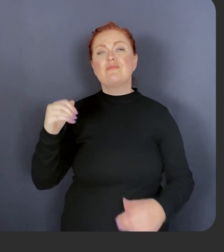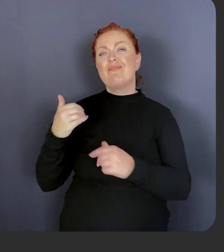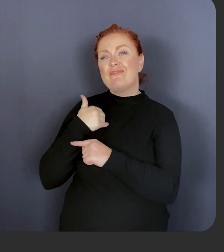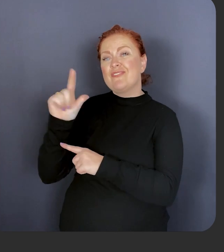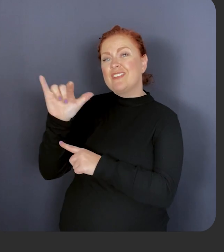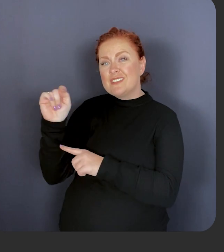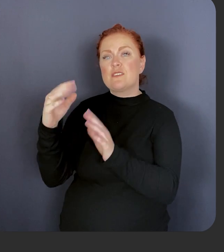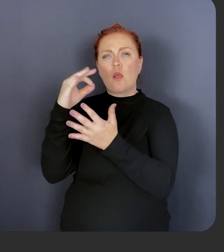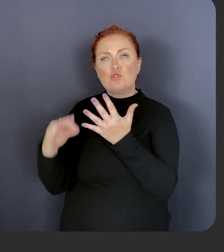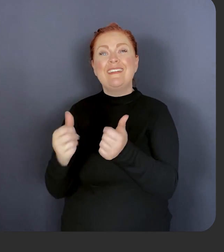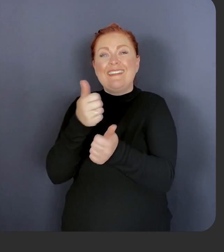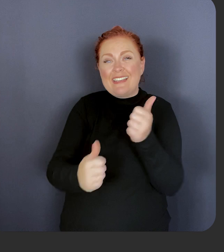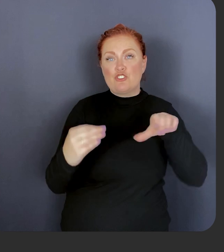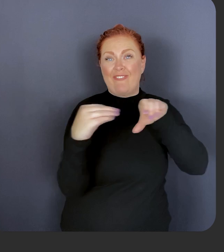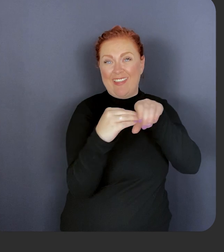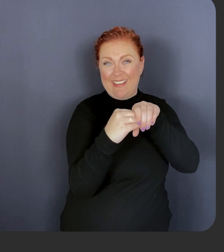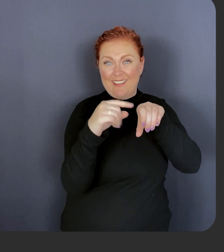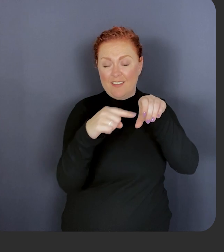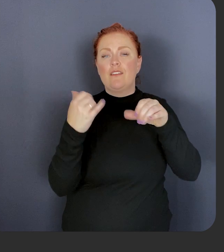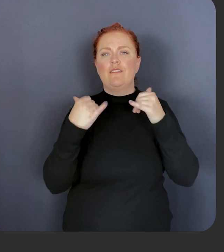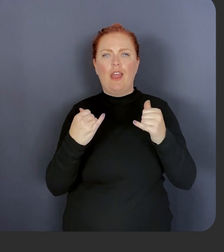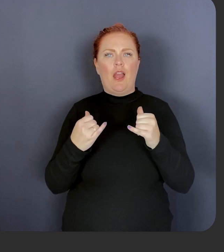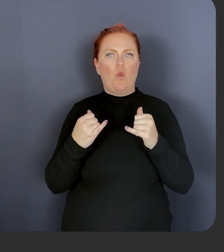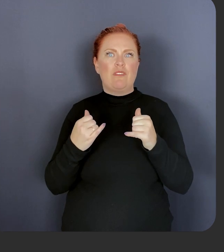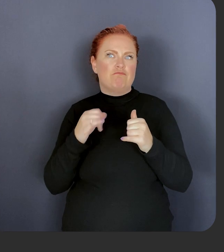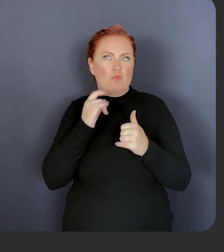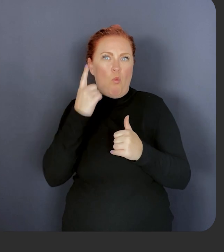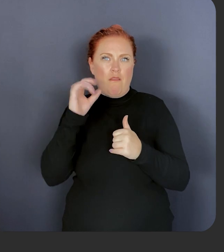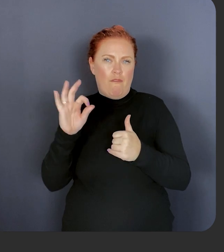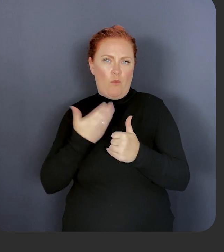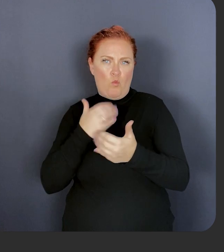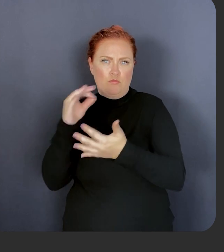where each of the fillings that I just provided is going to be one of the options that I give.